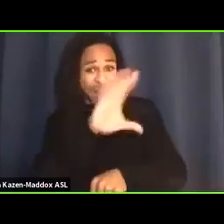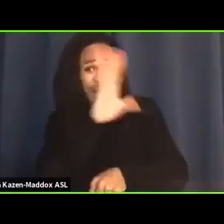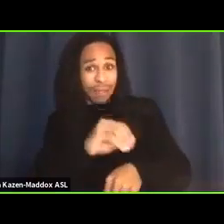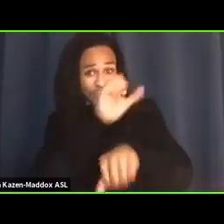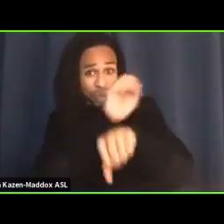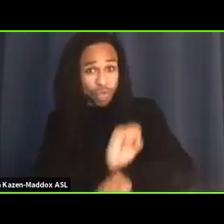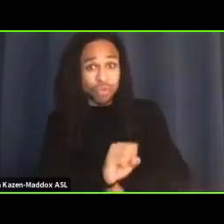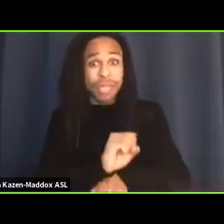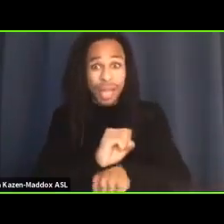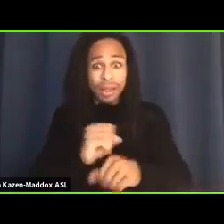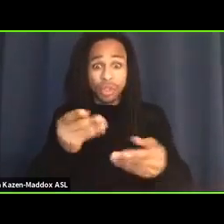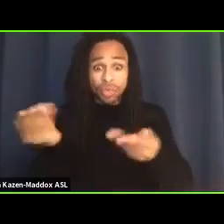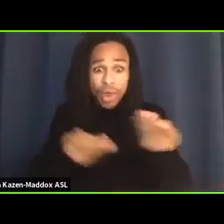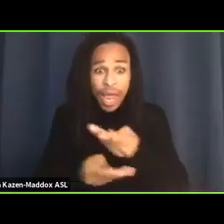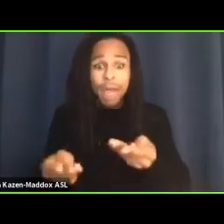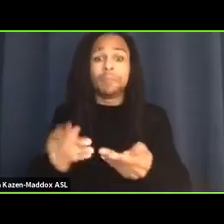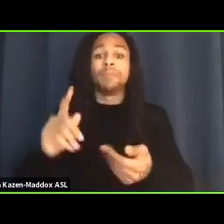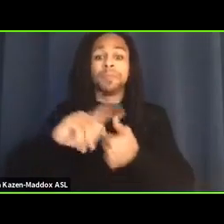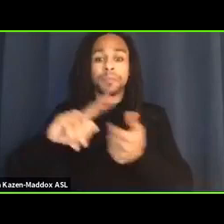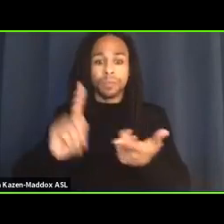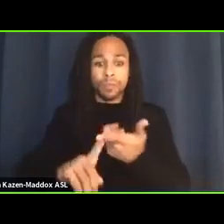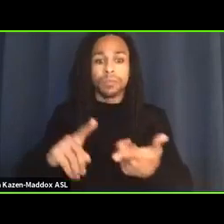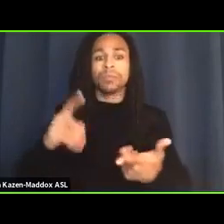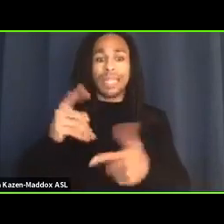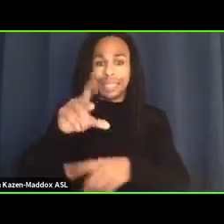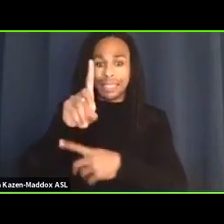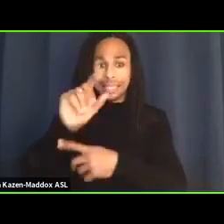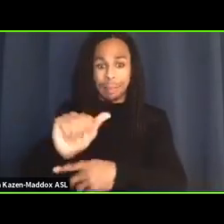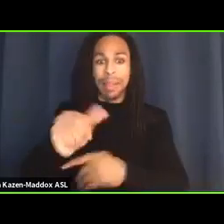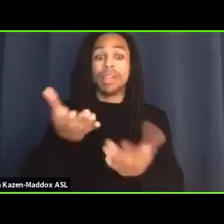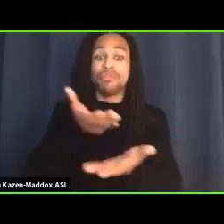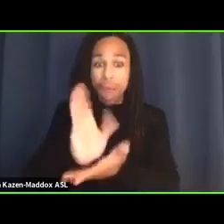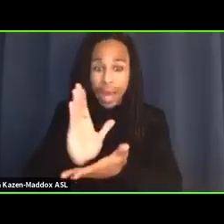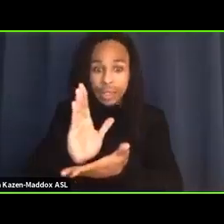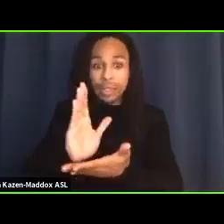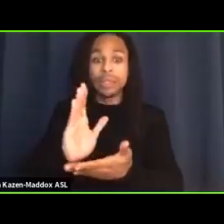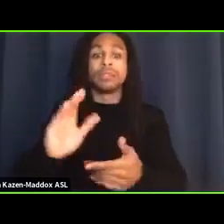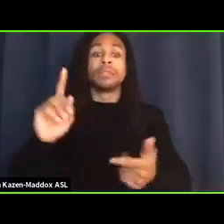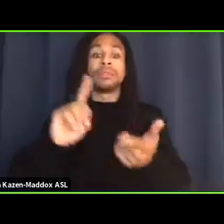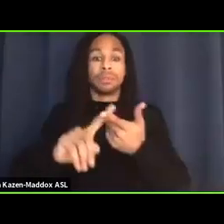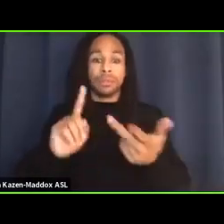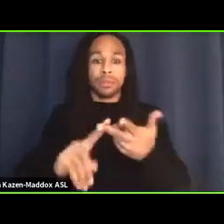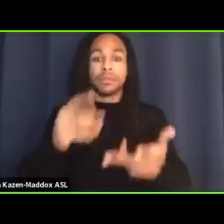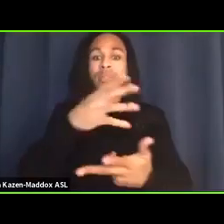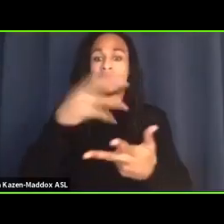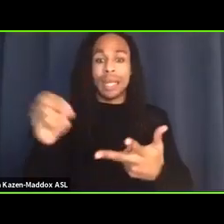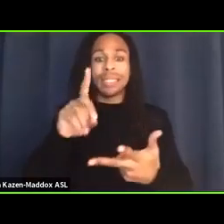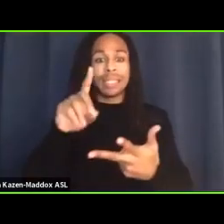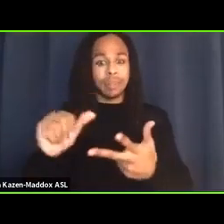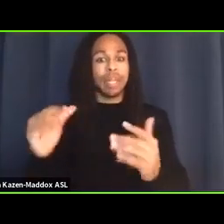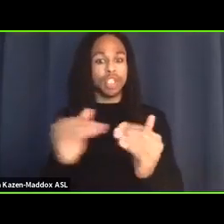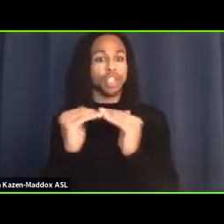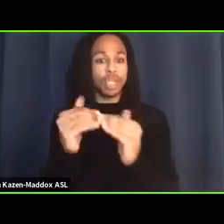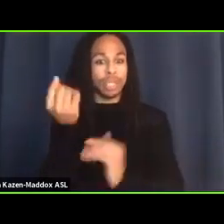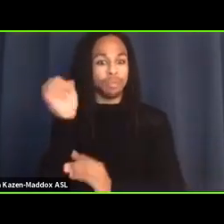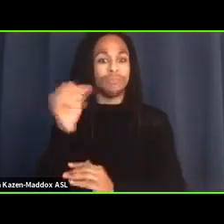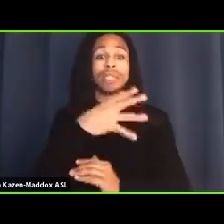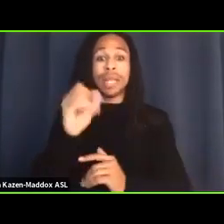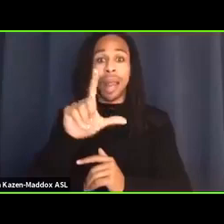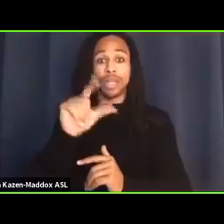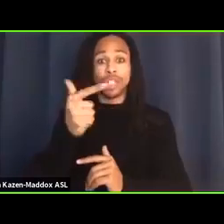sense of leadership in all indigenous people that have led to our presence and livelihoods